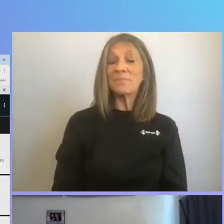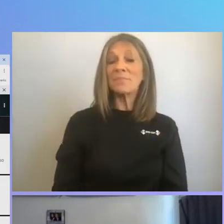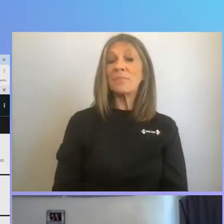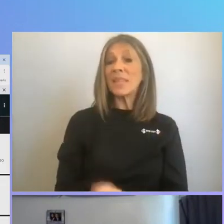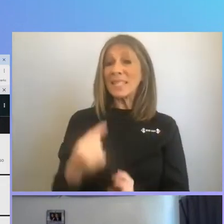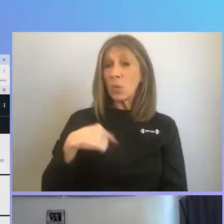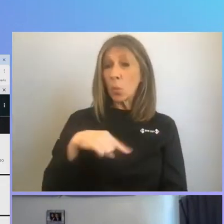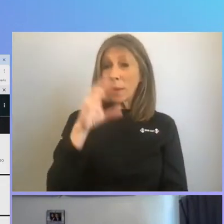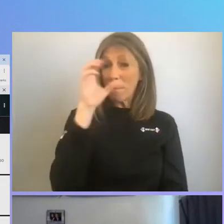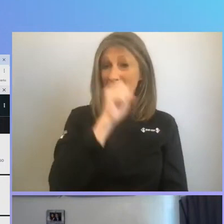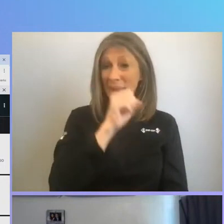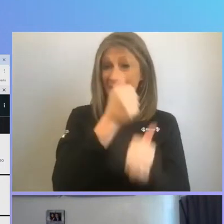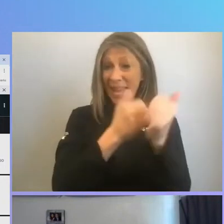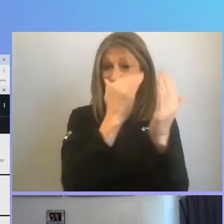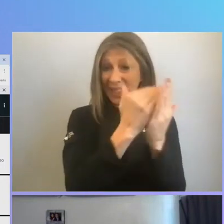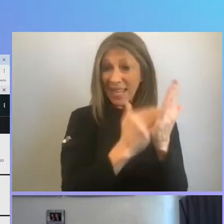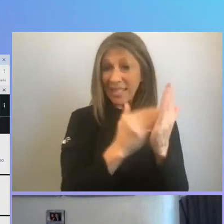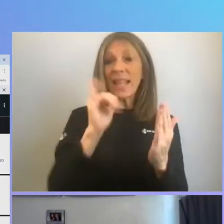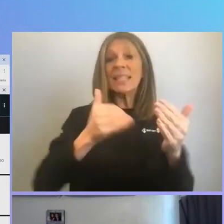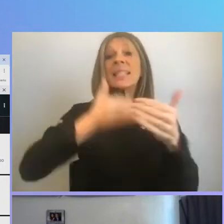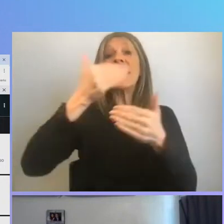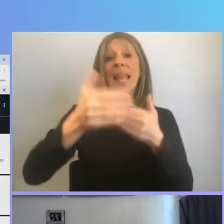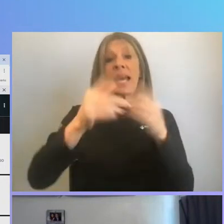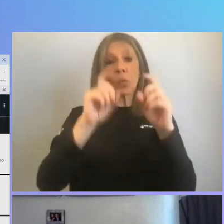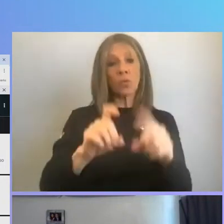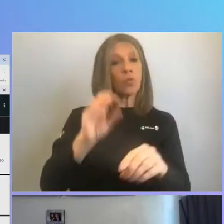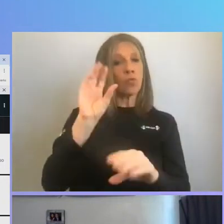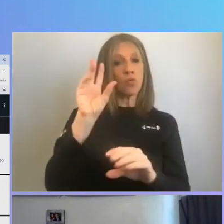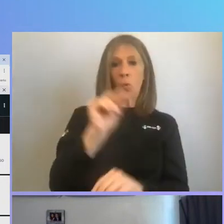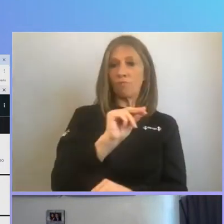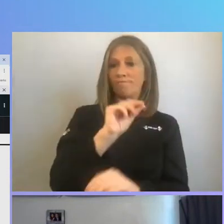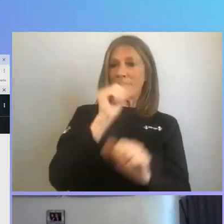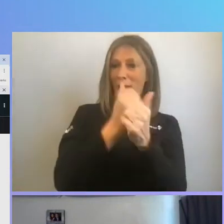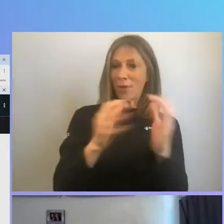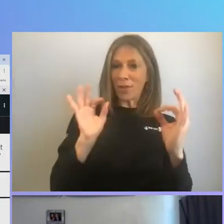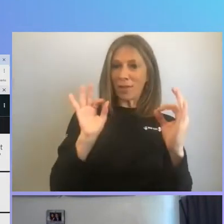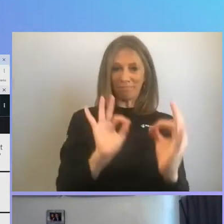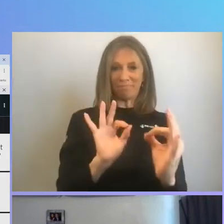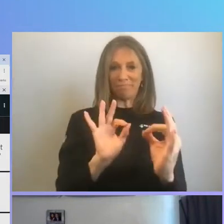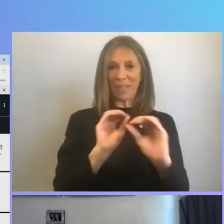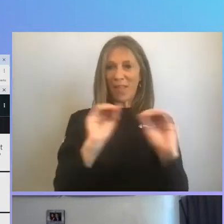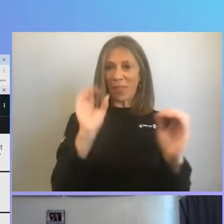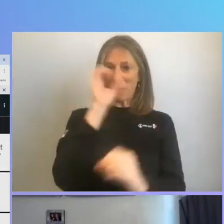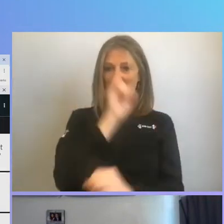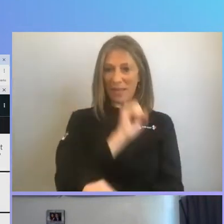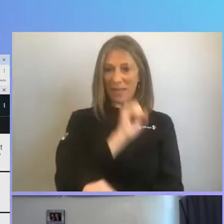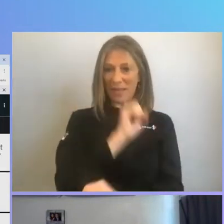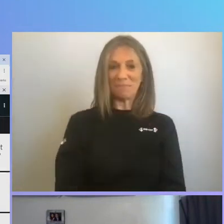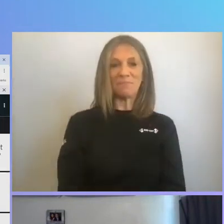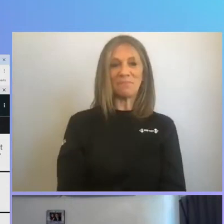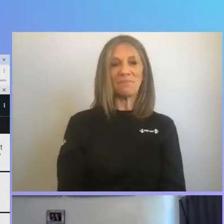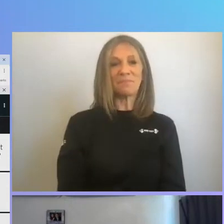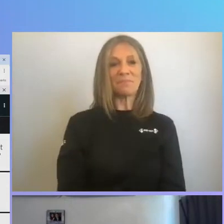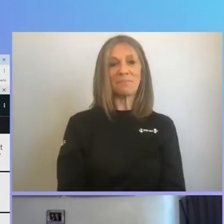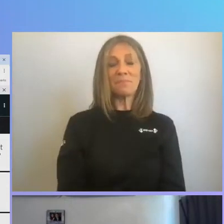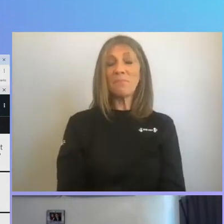next question. Nope everything is good. Nothing was missed. Are